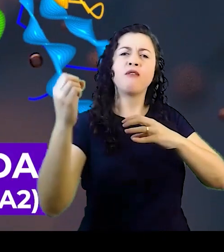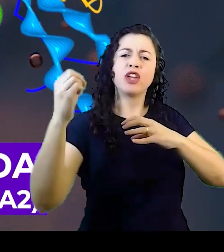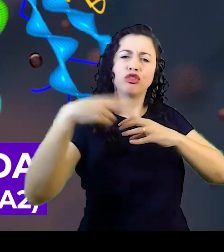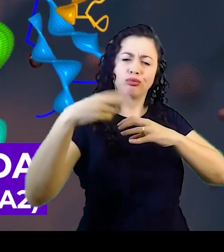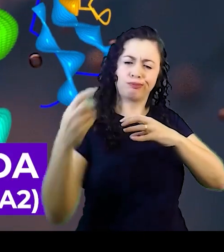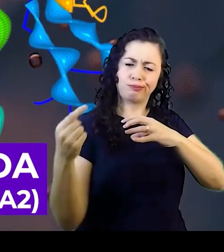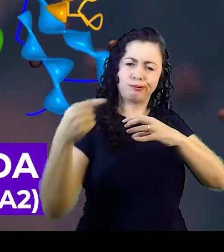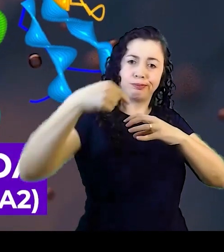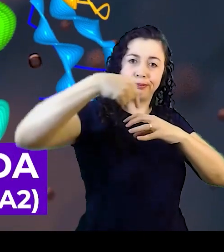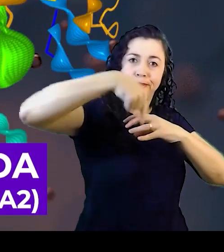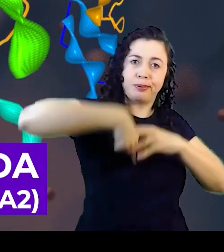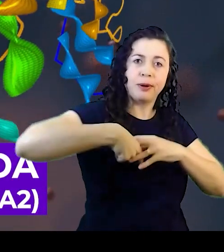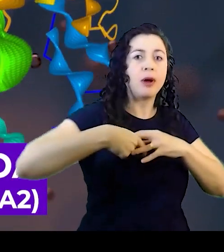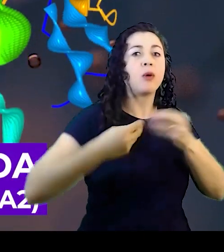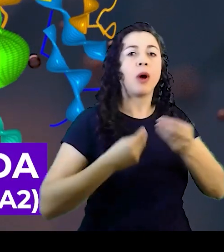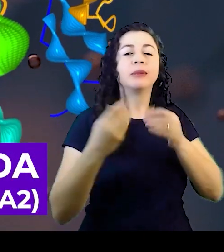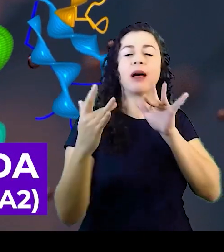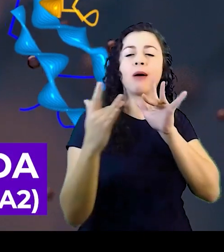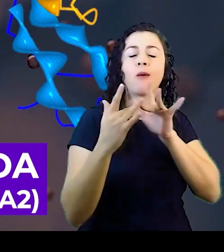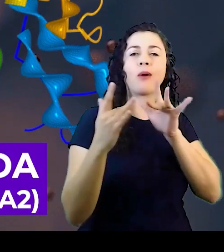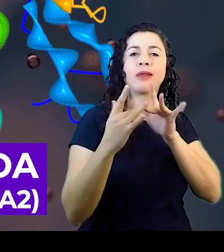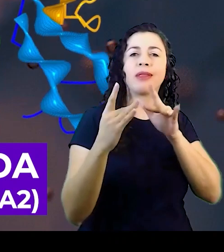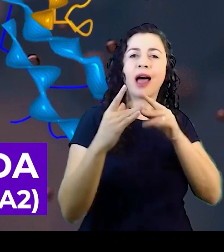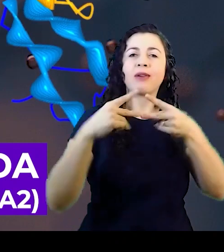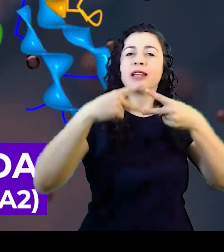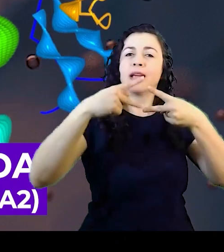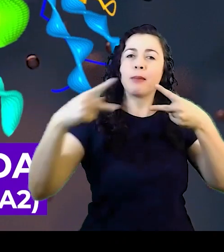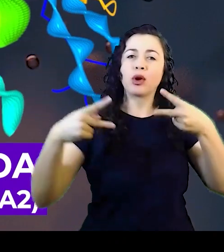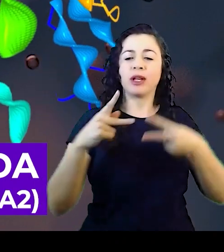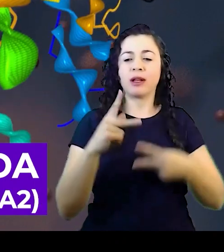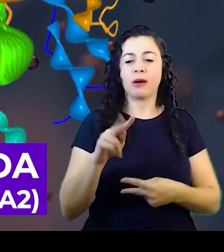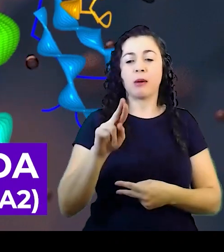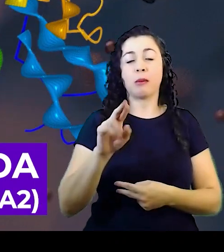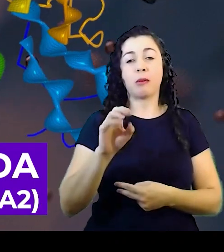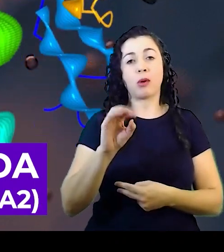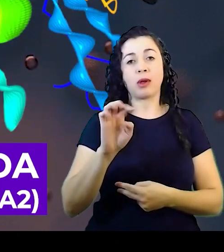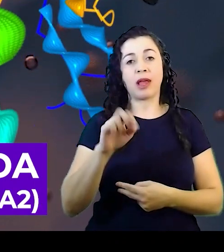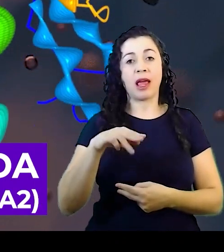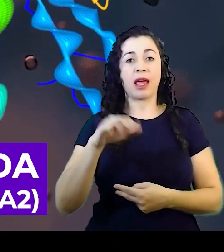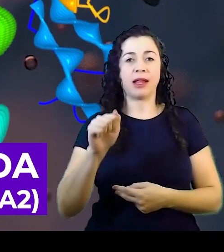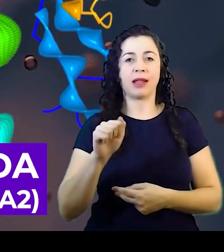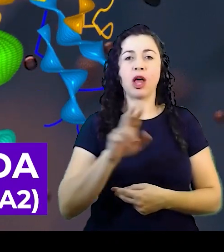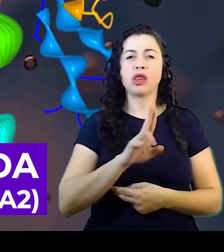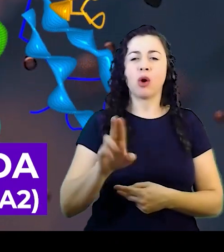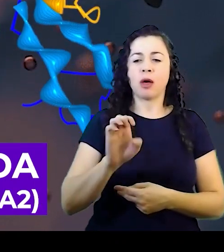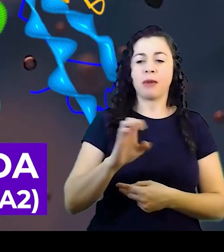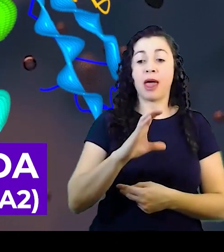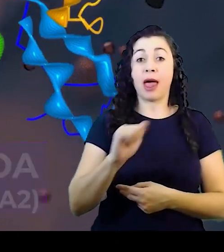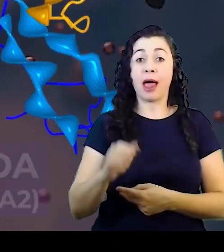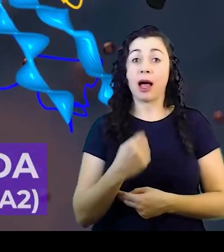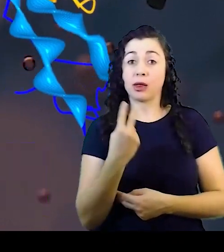the virus needs to interact with this protein. This protein is called ECA-2